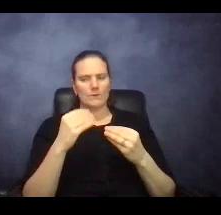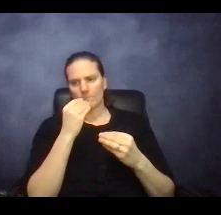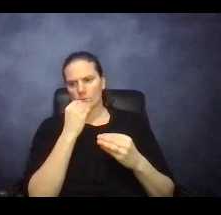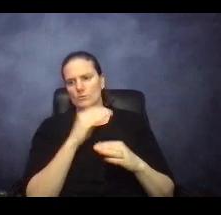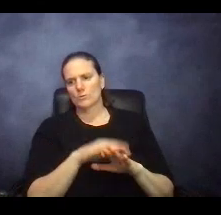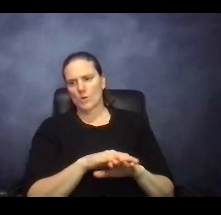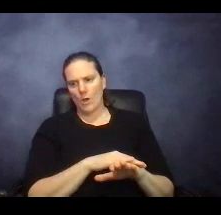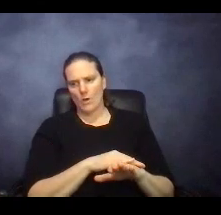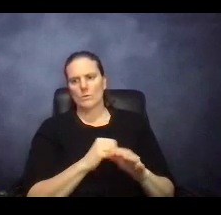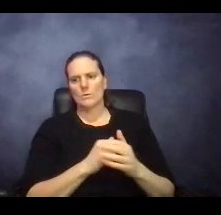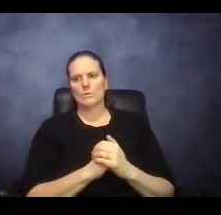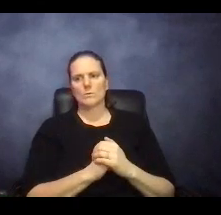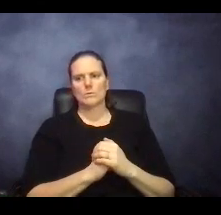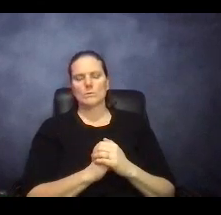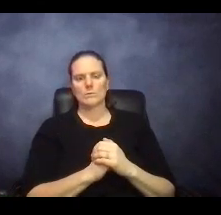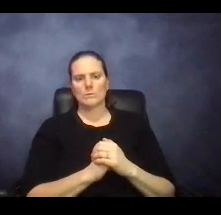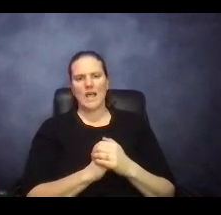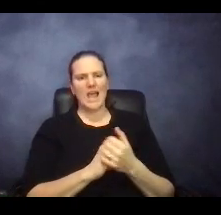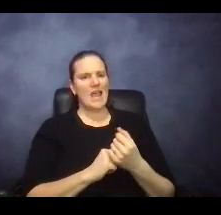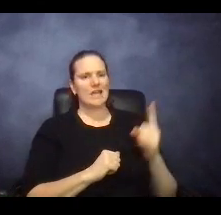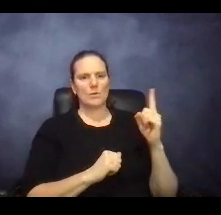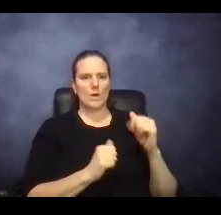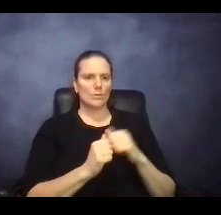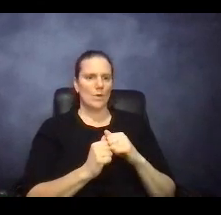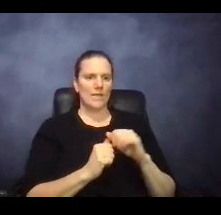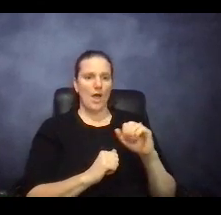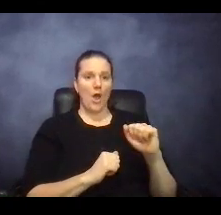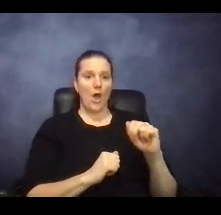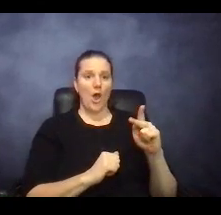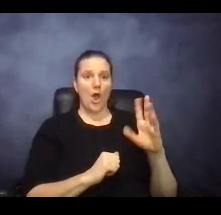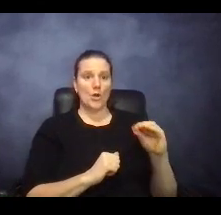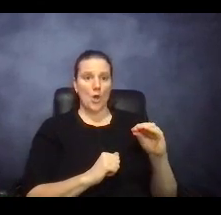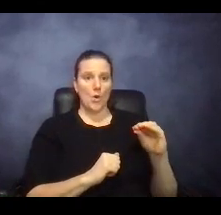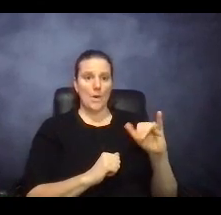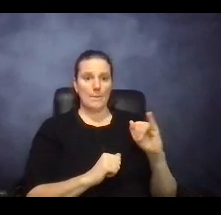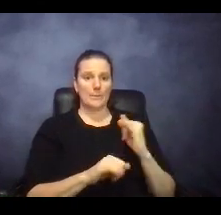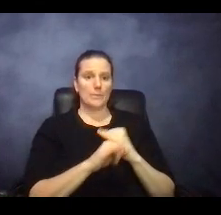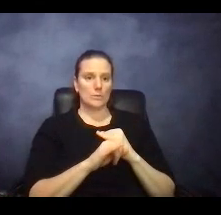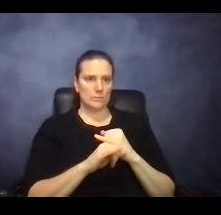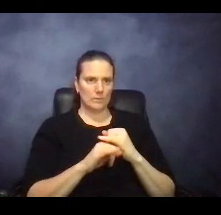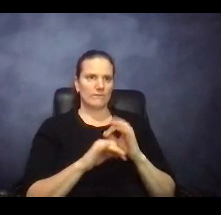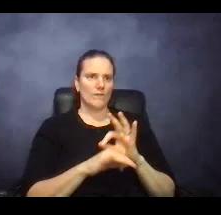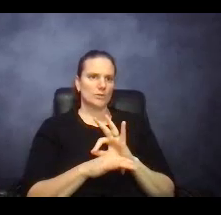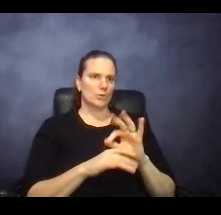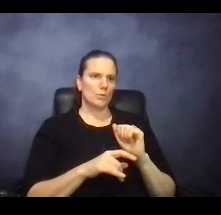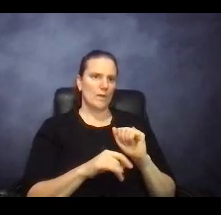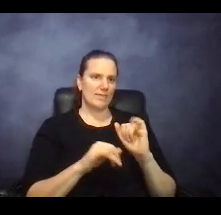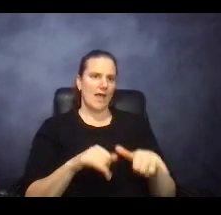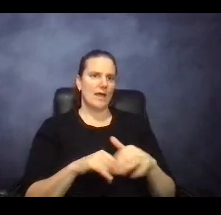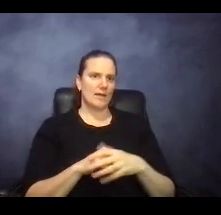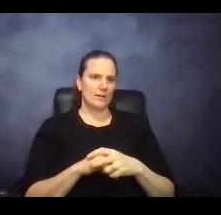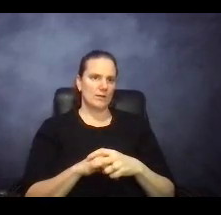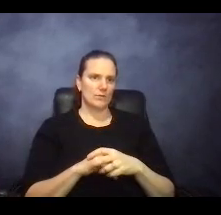You might, anyone with autoimmune would probably benefit from a functional stool test. And so that's what the, you know, you have to go through a functional medicine provider.